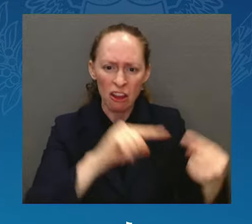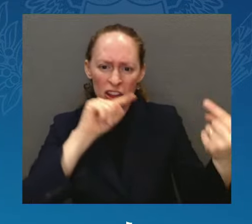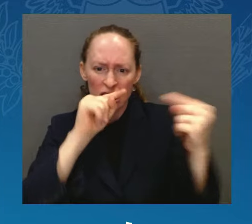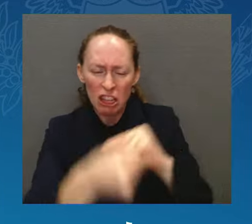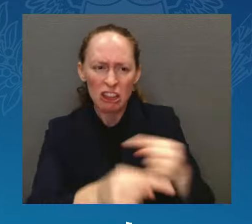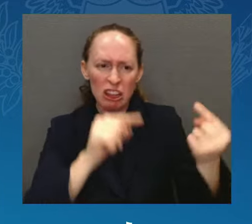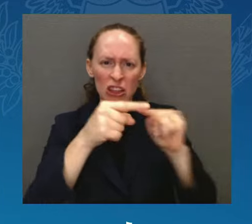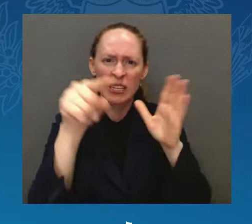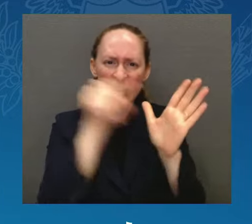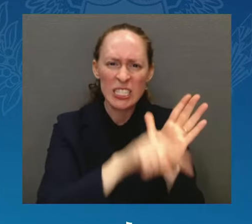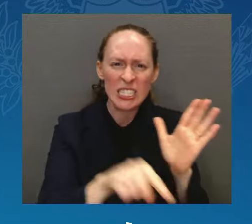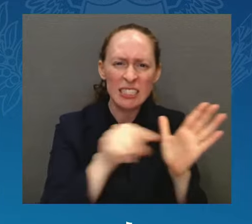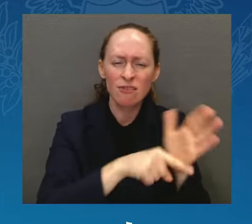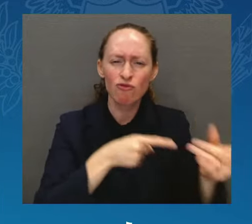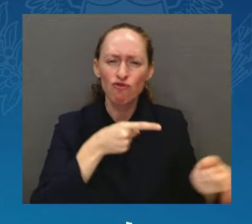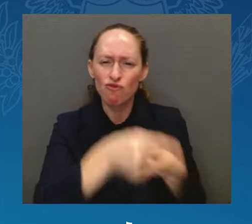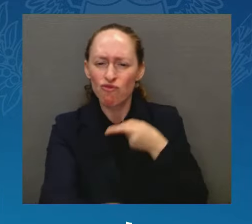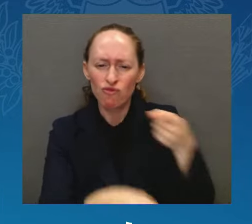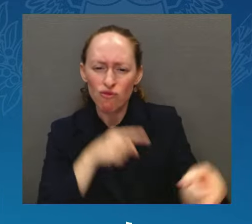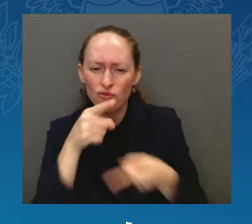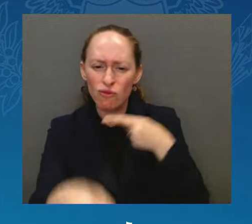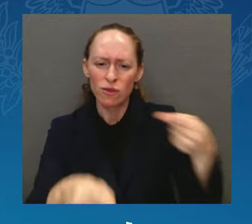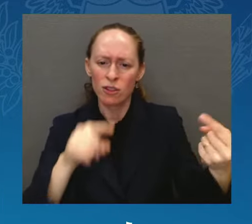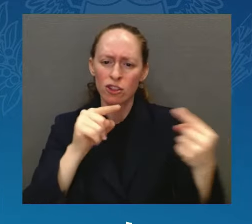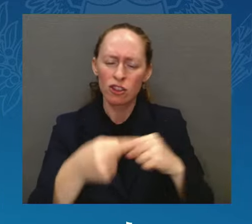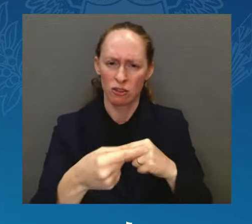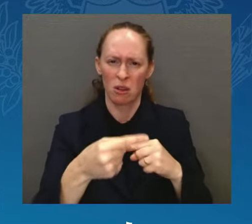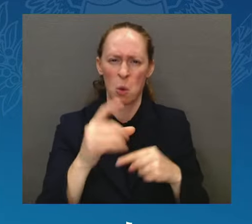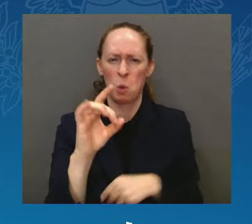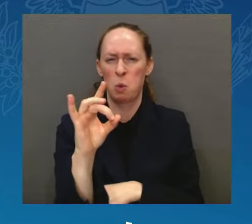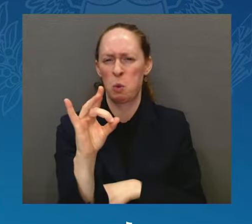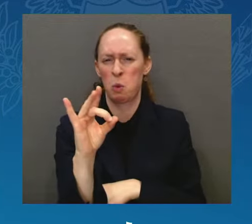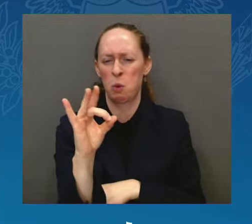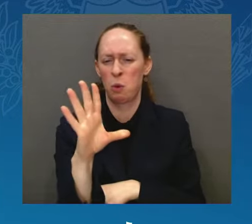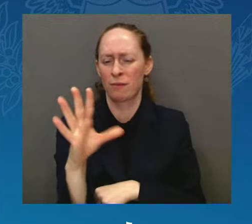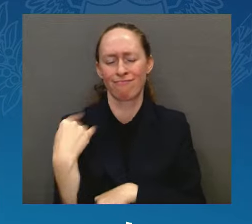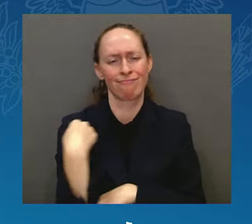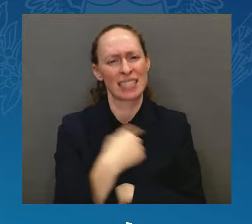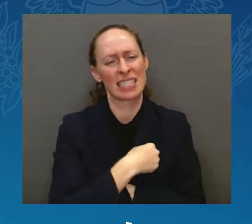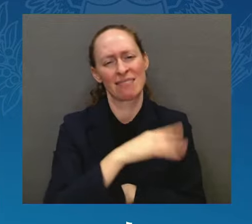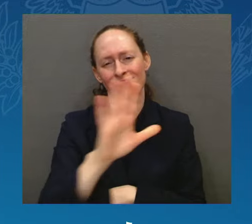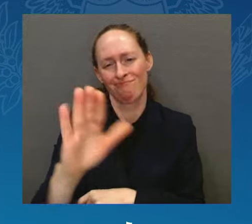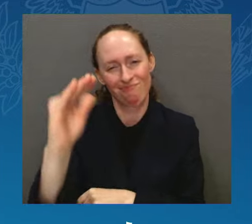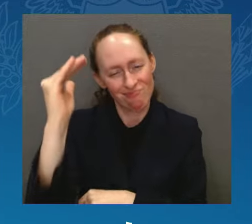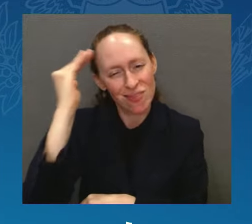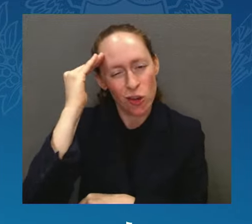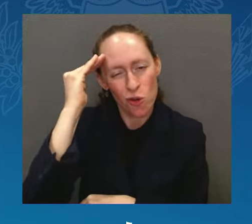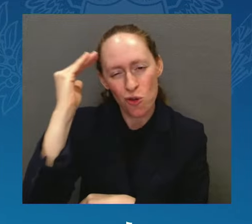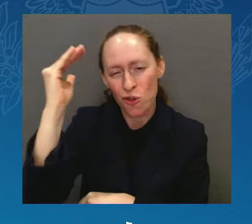But we here know that, in America, our diversity is our strength.